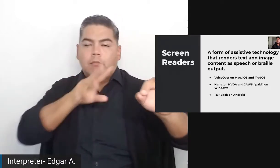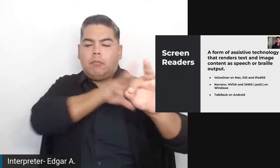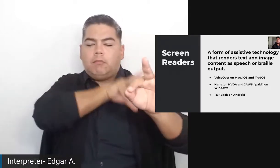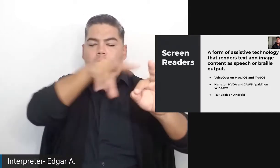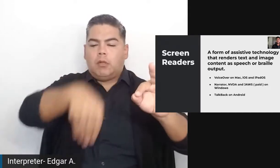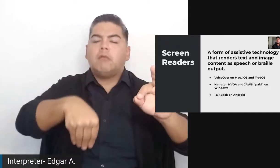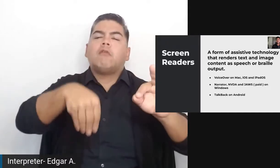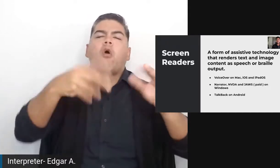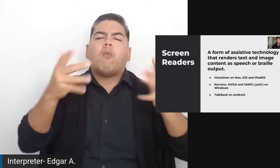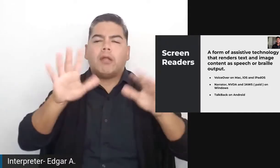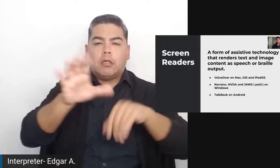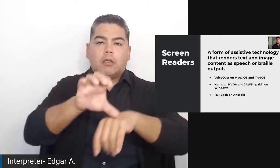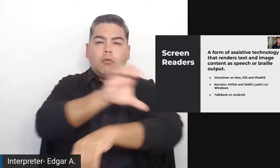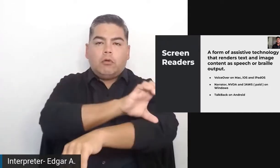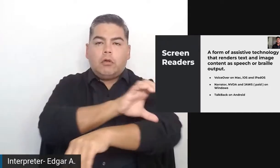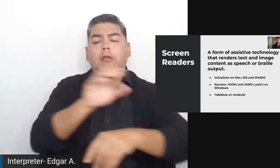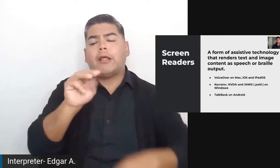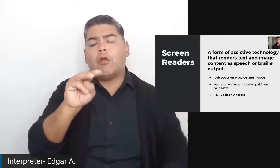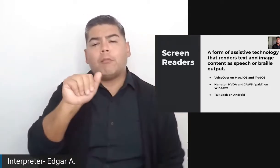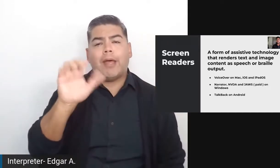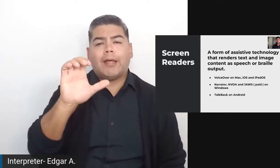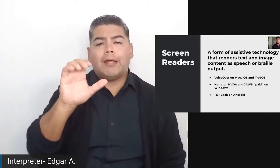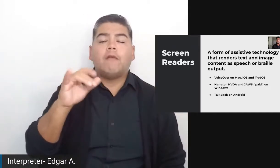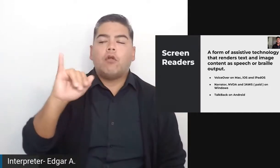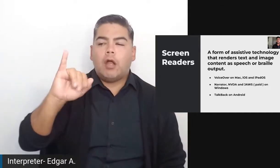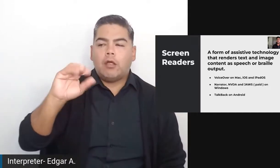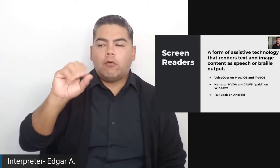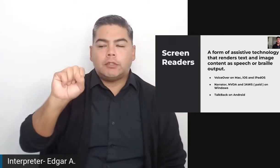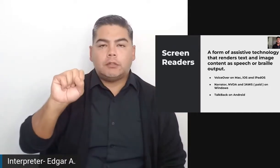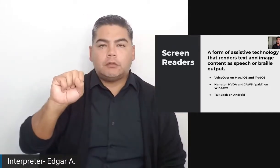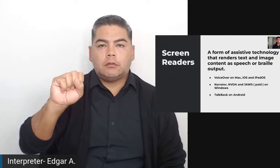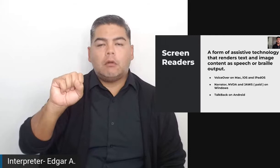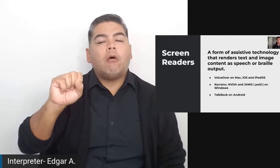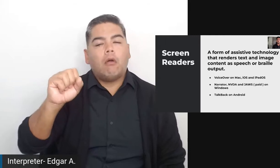For instance, on Mac or iOS, and iPadOS we have VoiceOver.